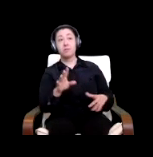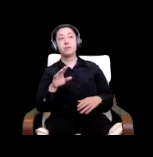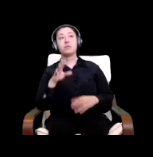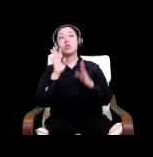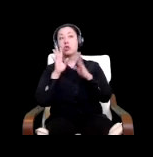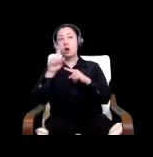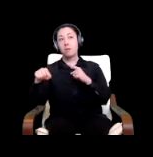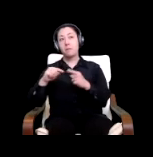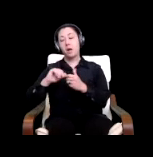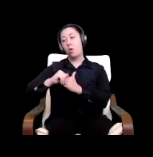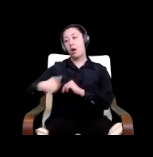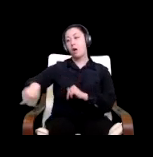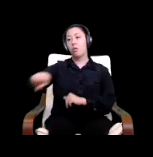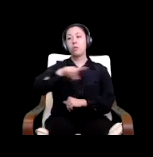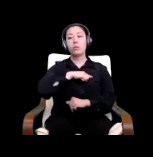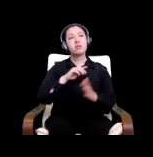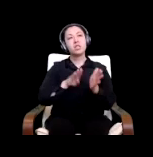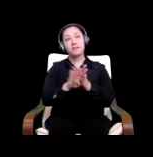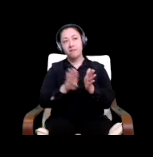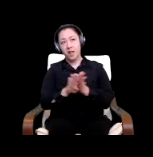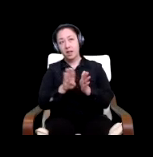went about developing the checklist.